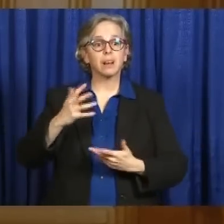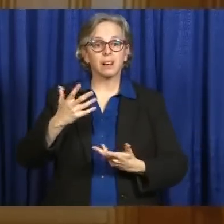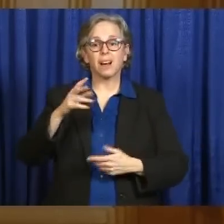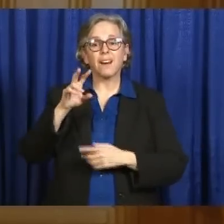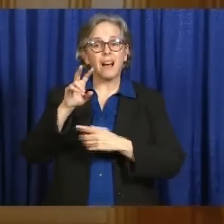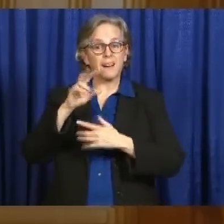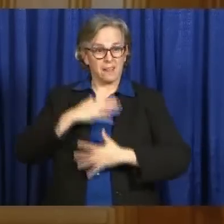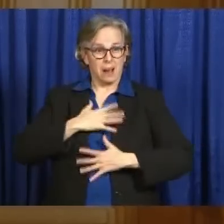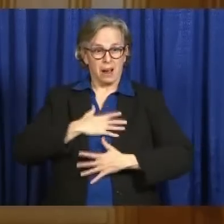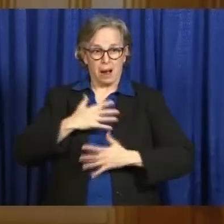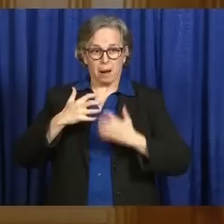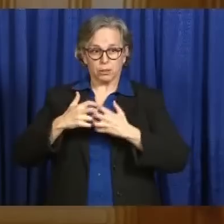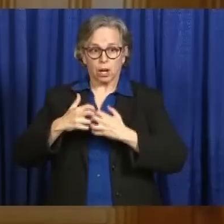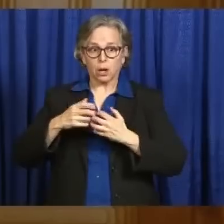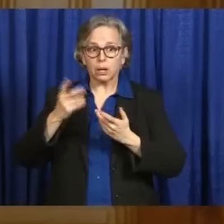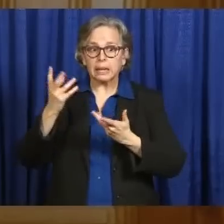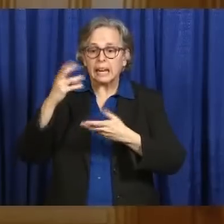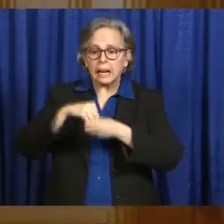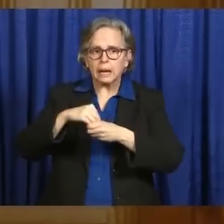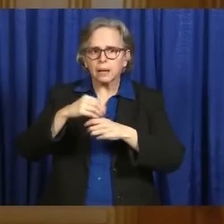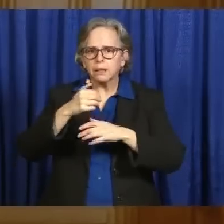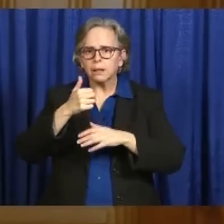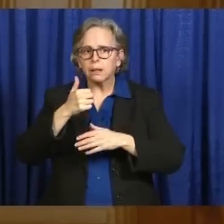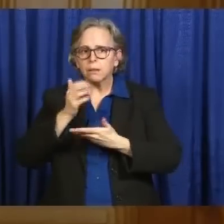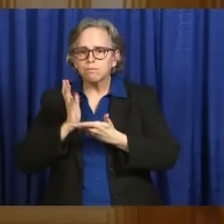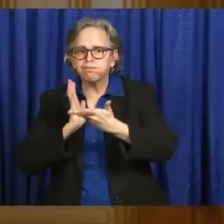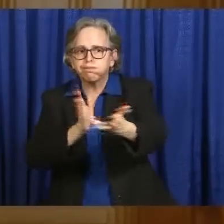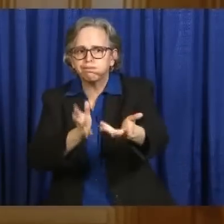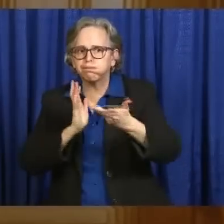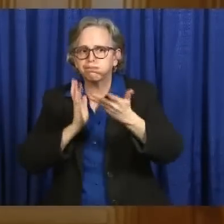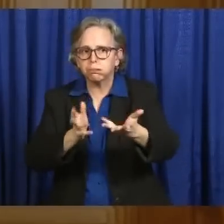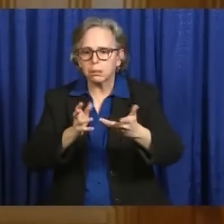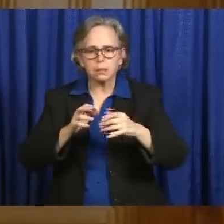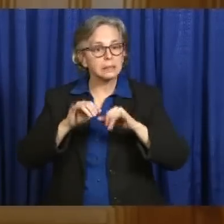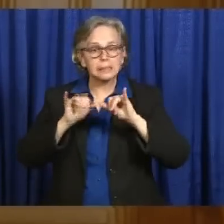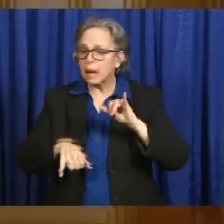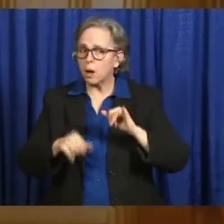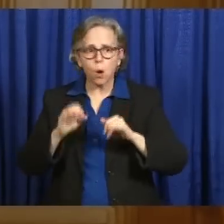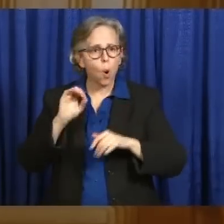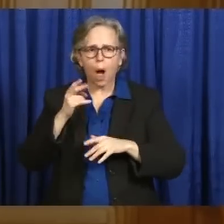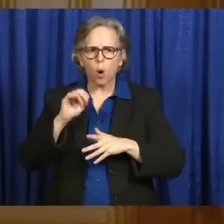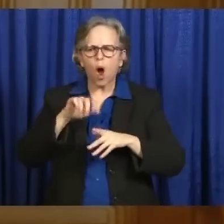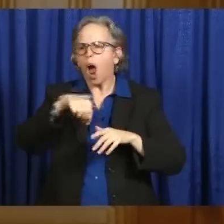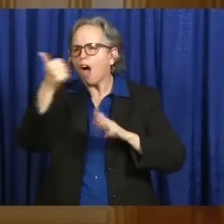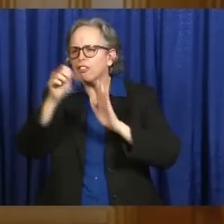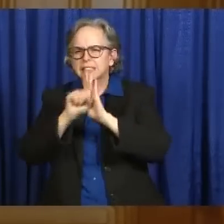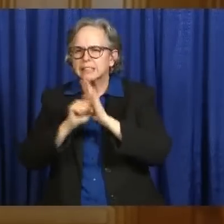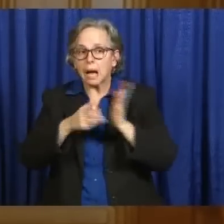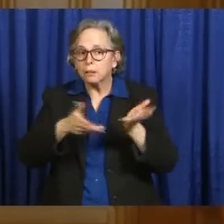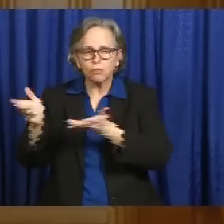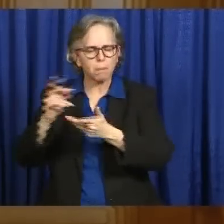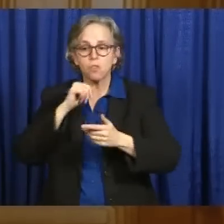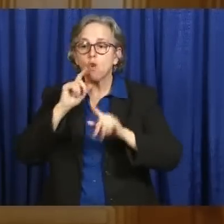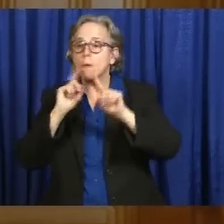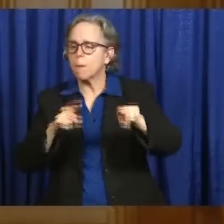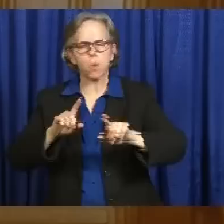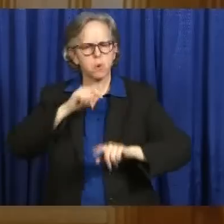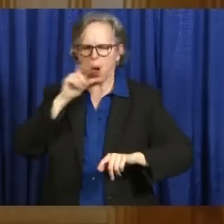FOR PERSONAL USE. YOU DO NOT NEED TO REPORT THOSE. OR VENTILATORS IN TRANSIT ACROSS